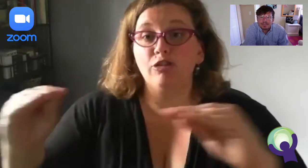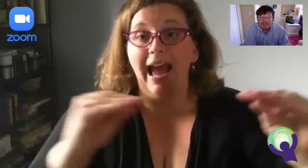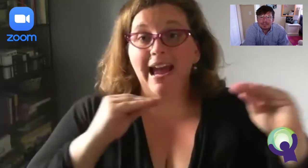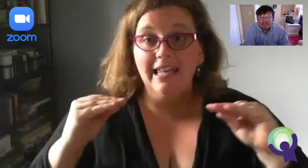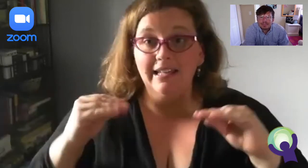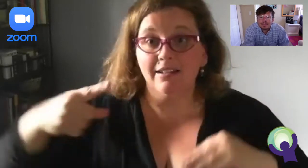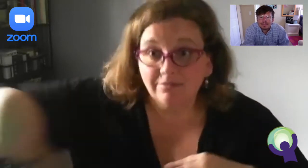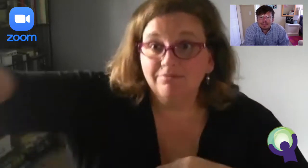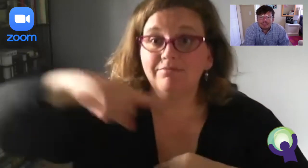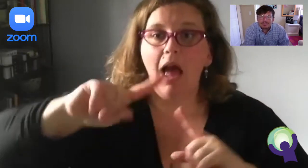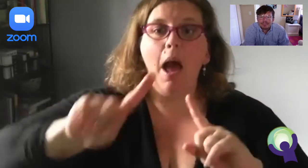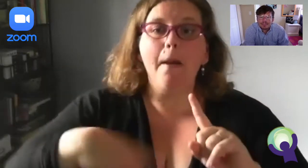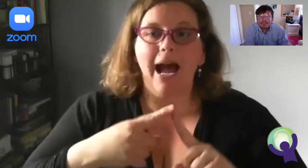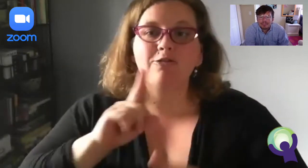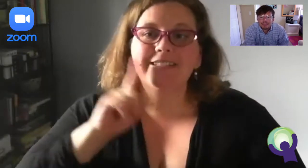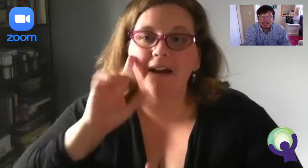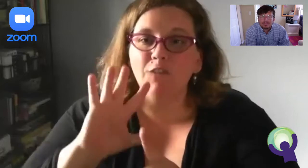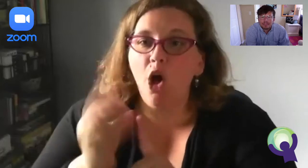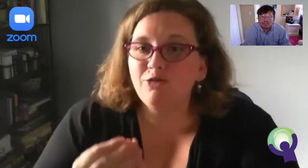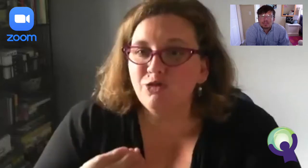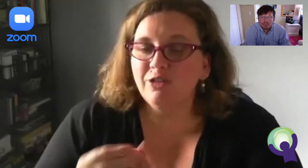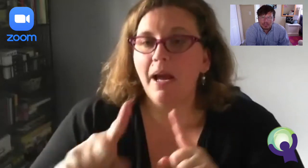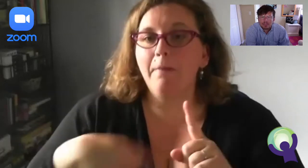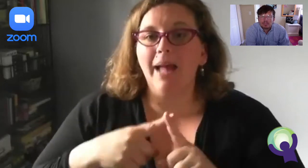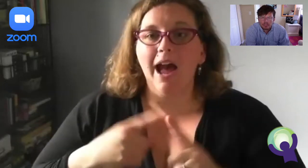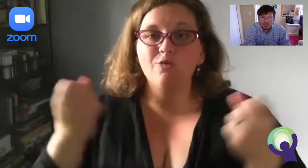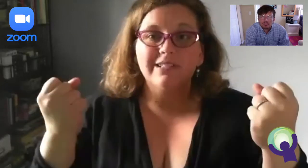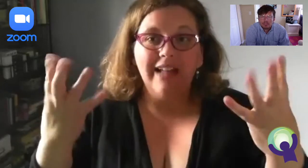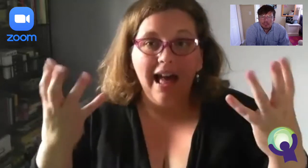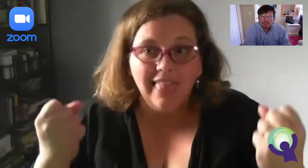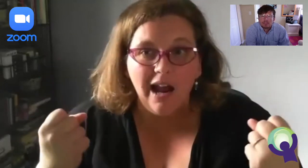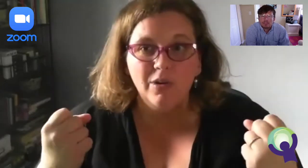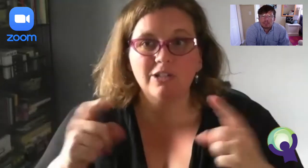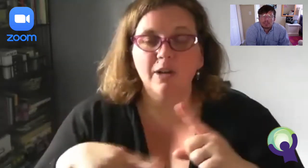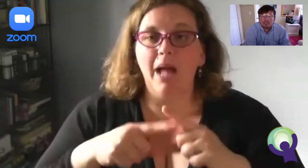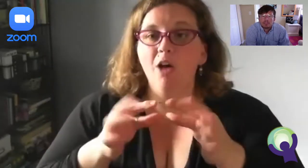training and educating others about deaf culture and about sign